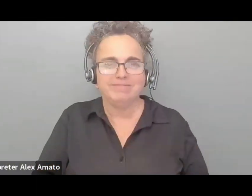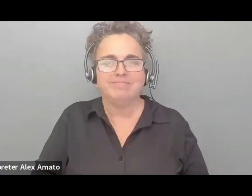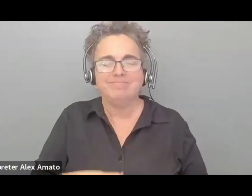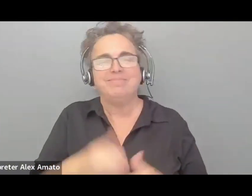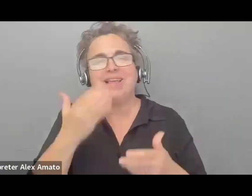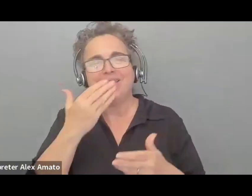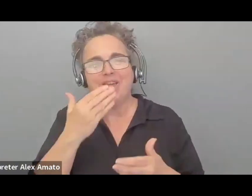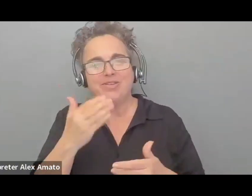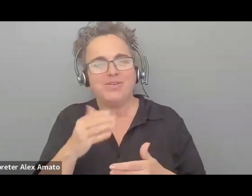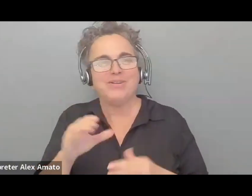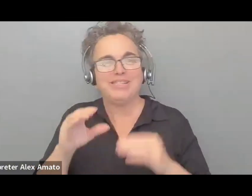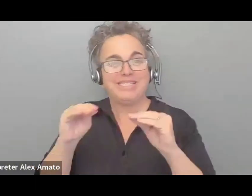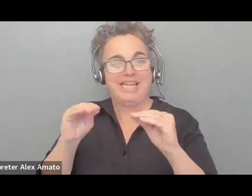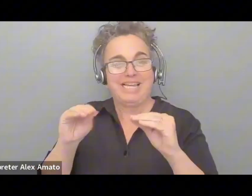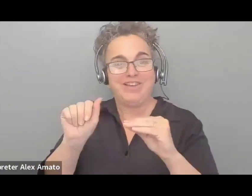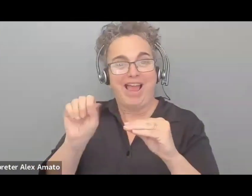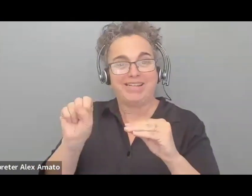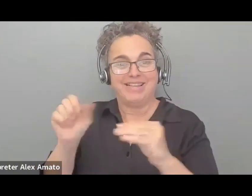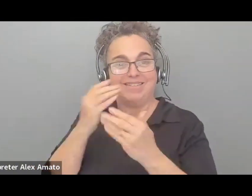and again, everyone behind the scenes and everyone watching.